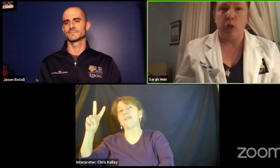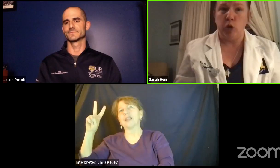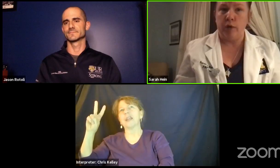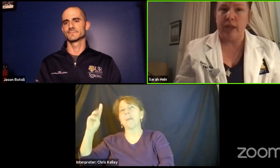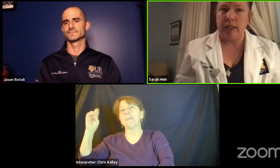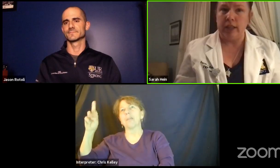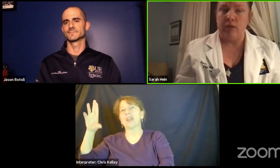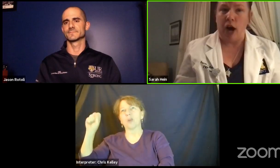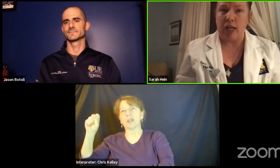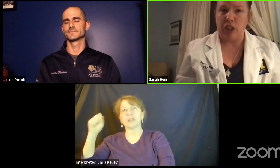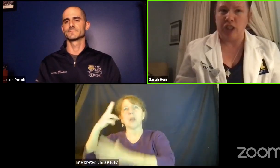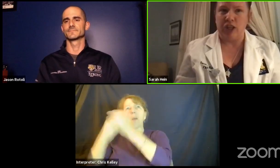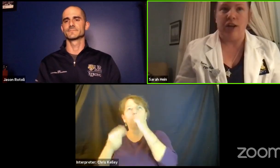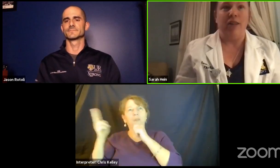important